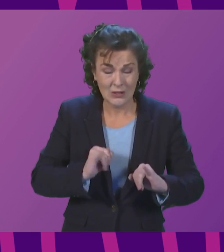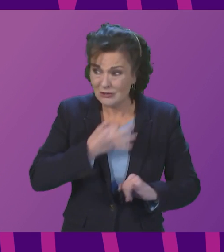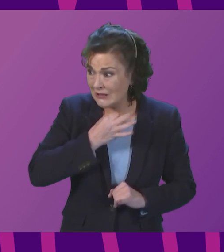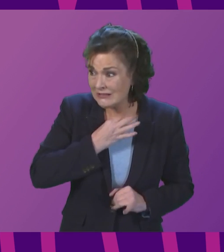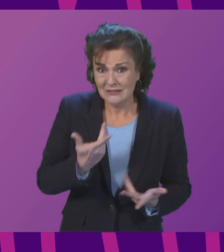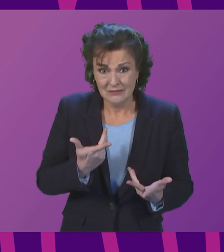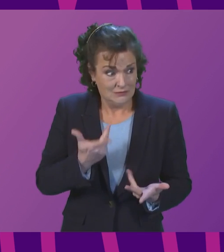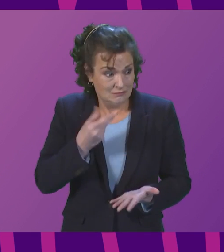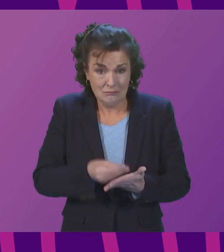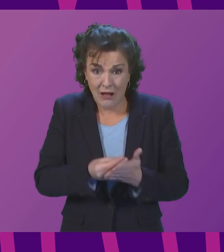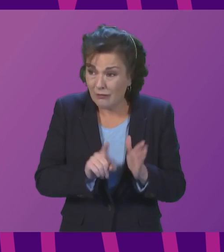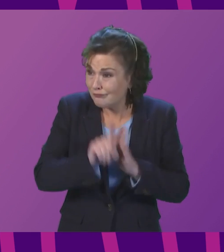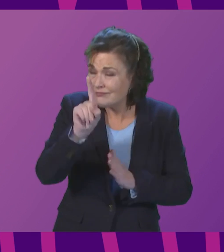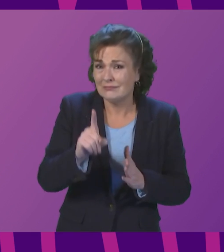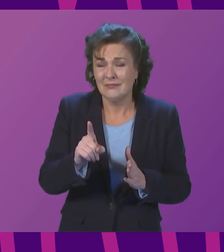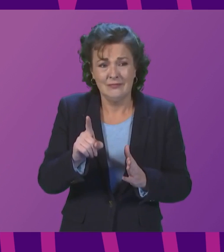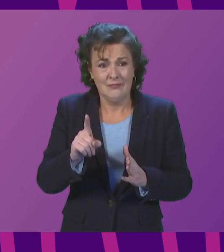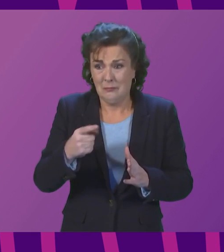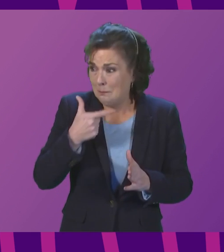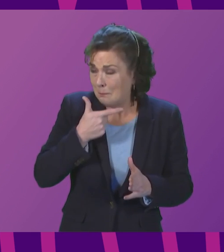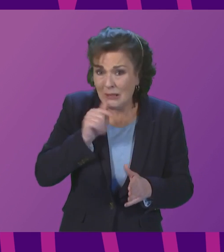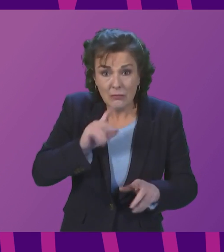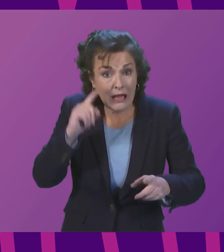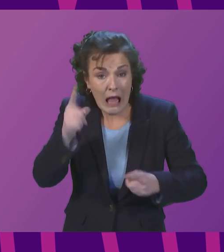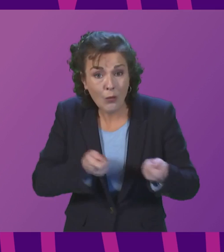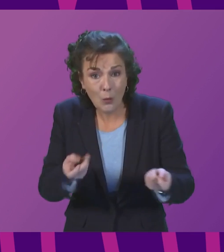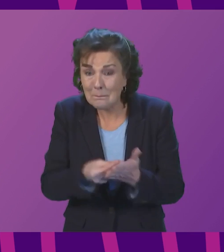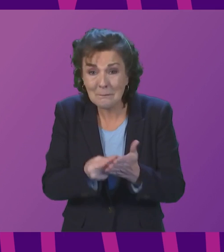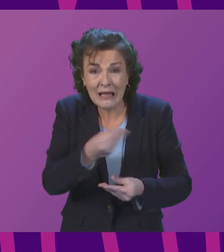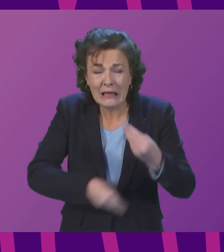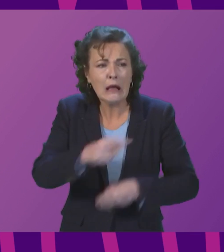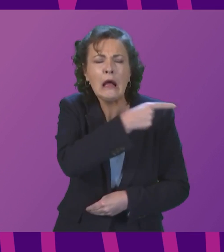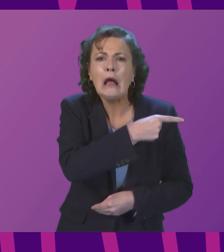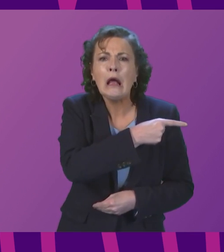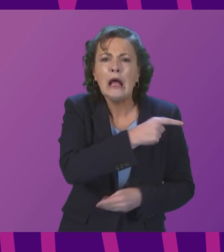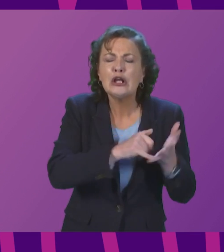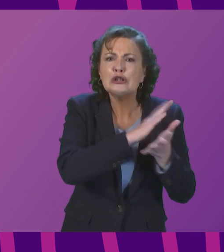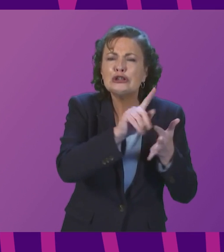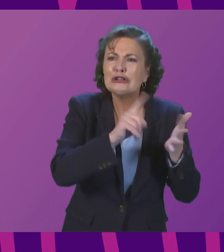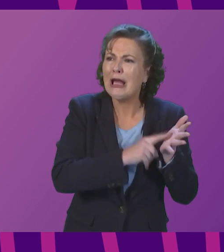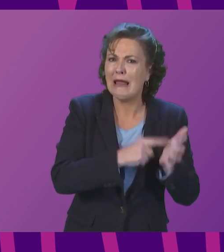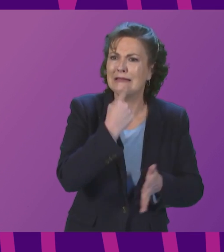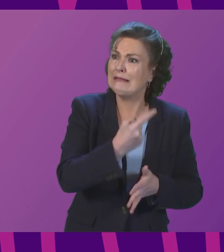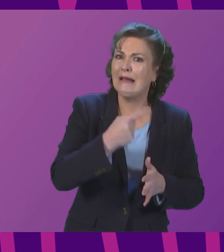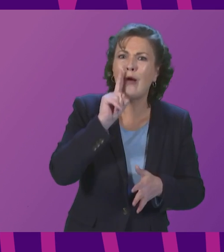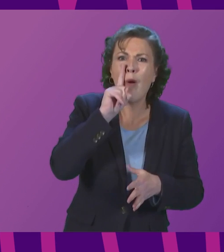Shell has posted a £14 billion profit and BP has posted a £9.5 billion profit this